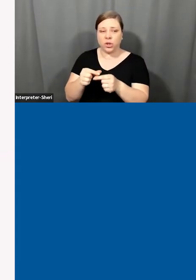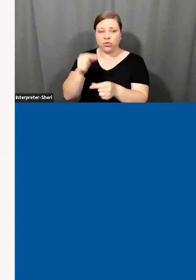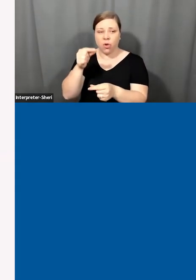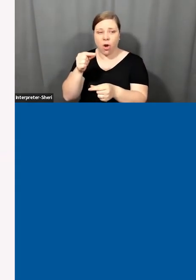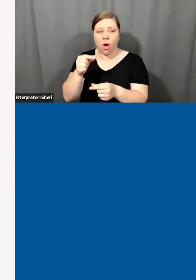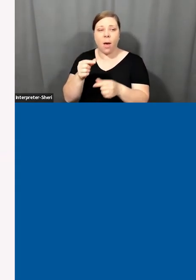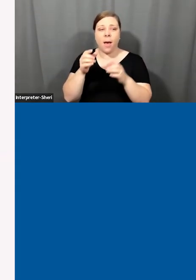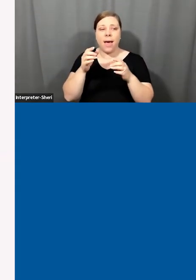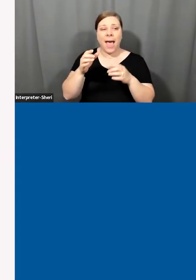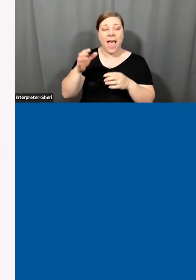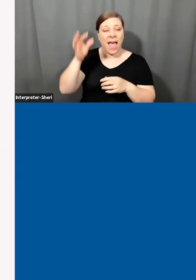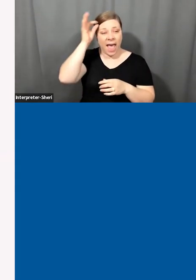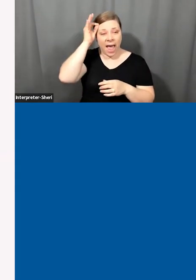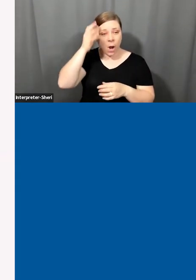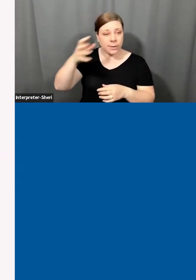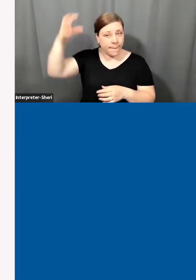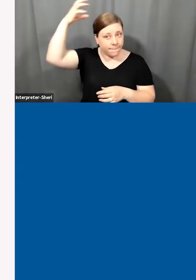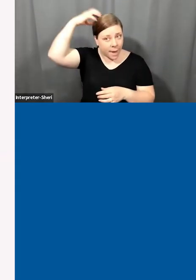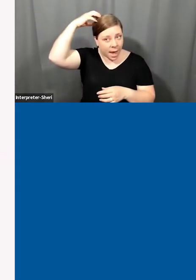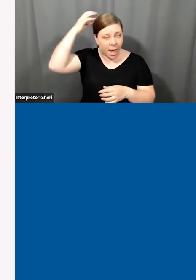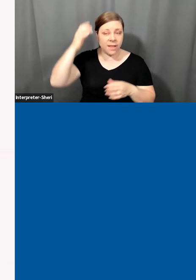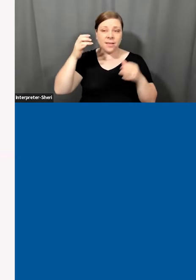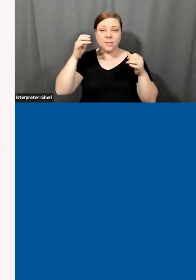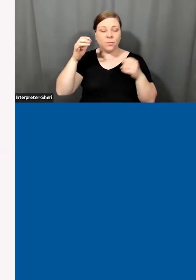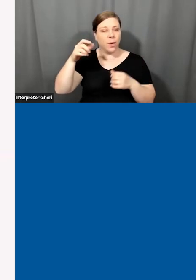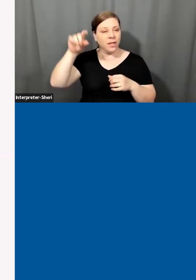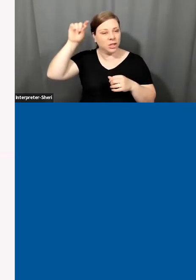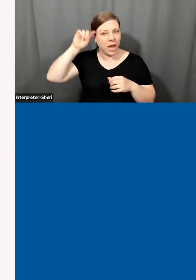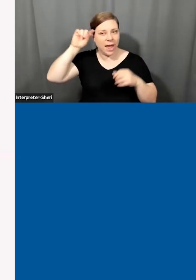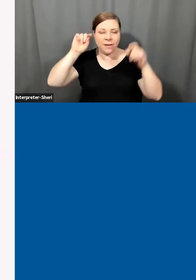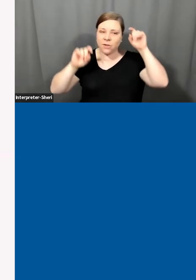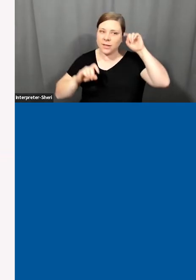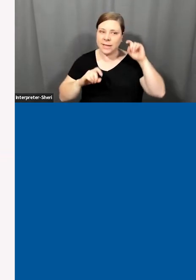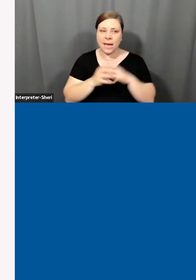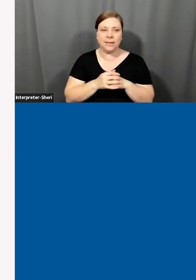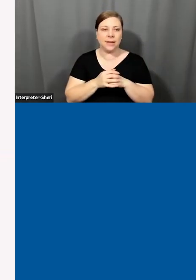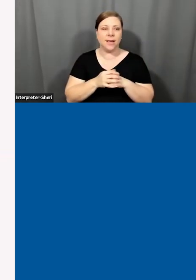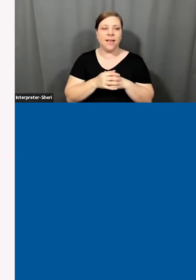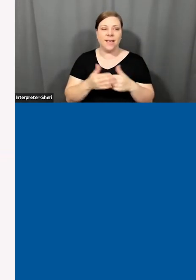hashtag social media, hashtag disability, hashtags say the word. First things first,